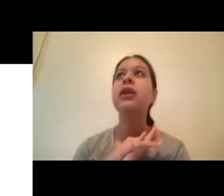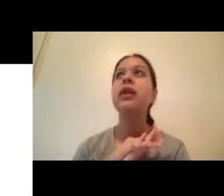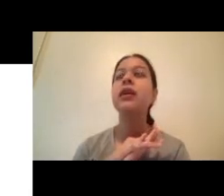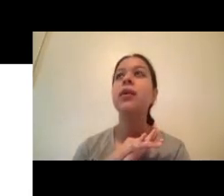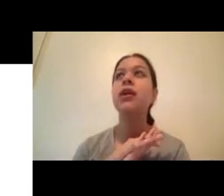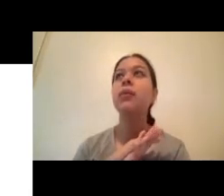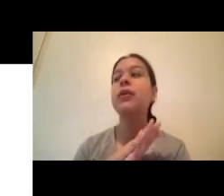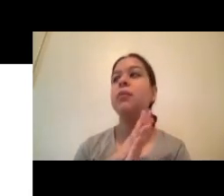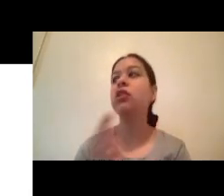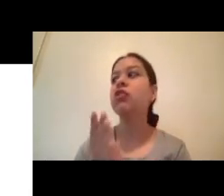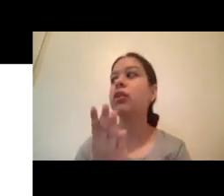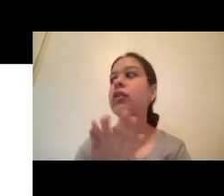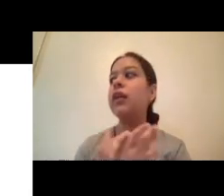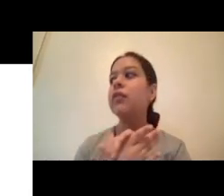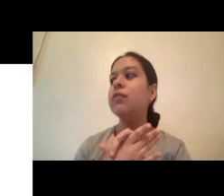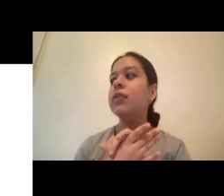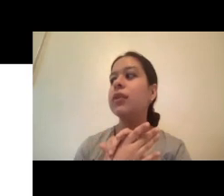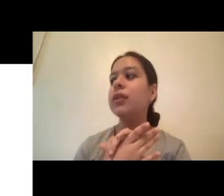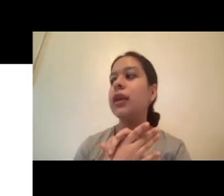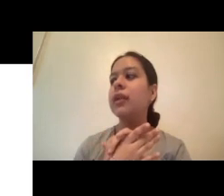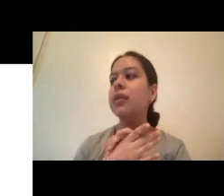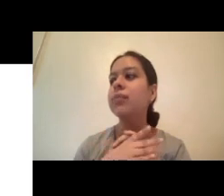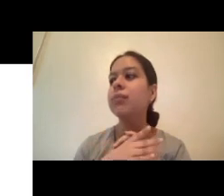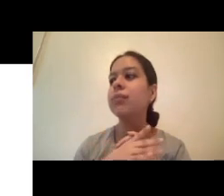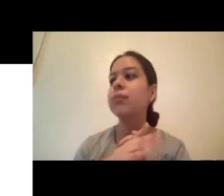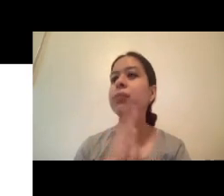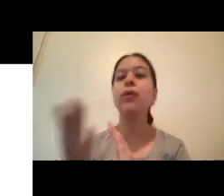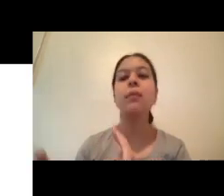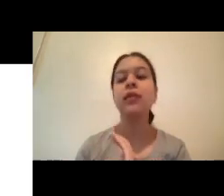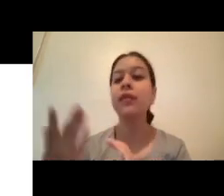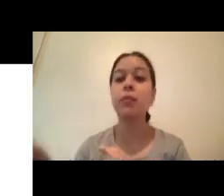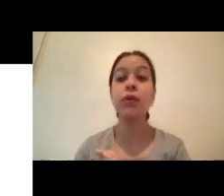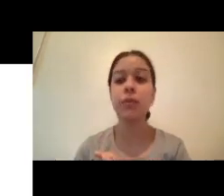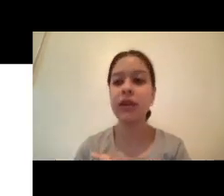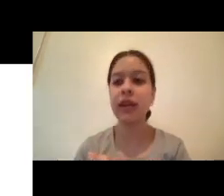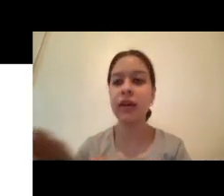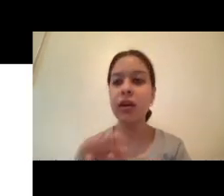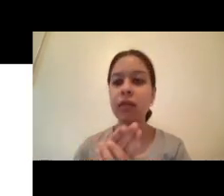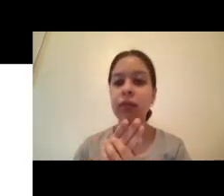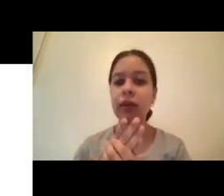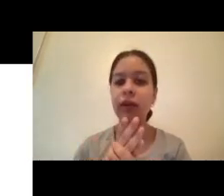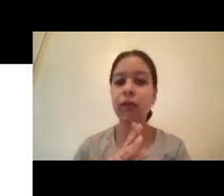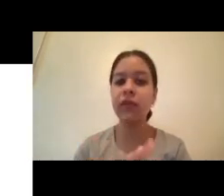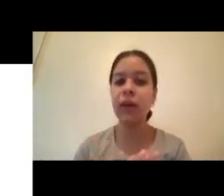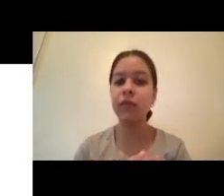we are when administrators kind of like put programs, let's say programs together that are supposed to help